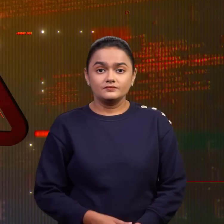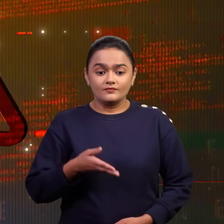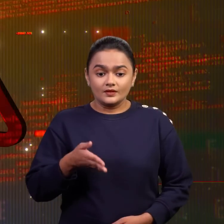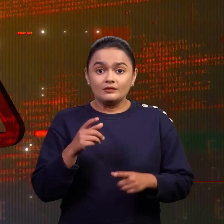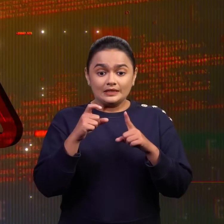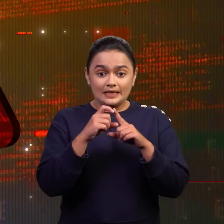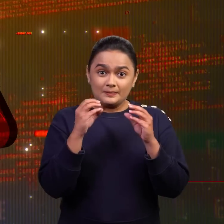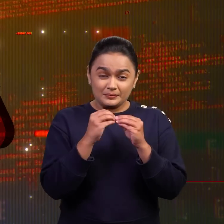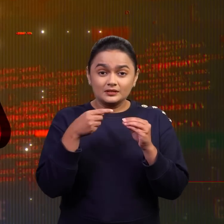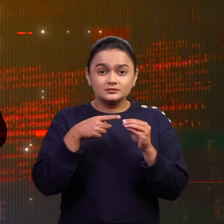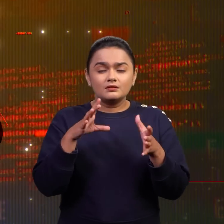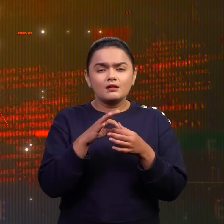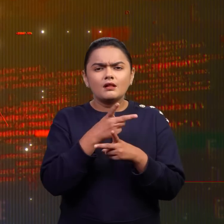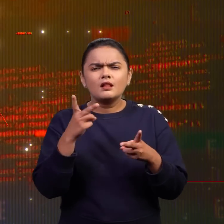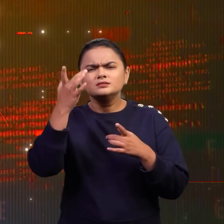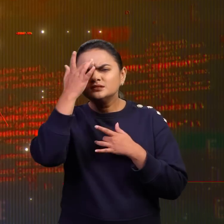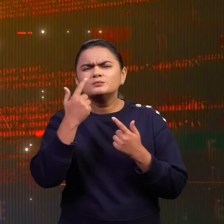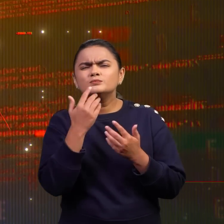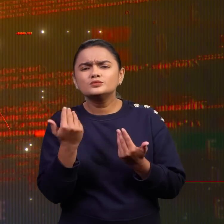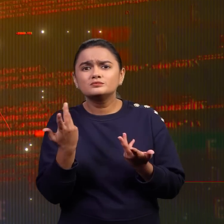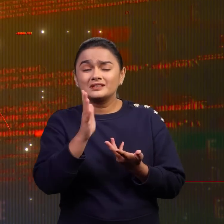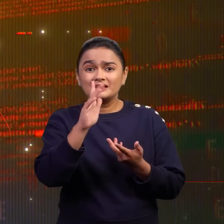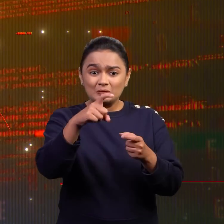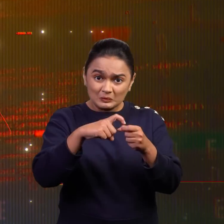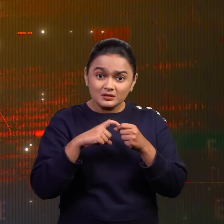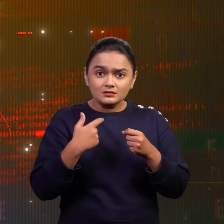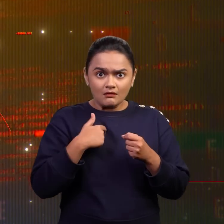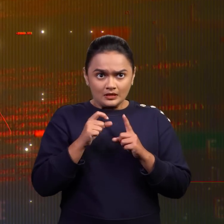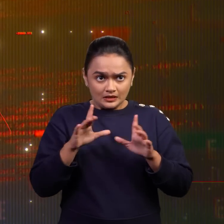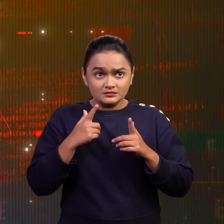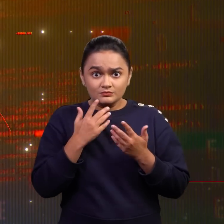What other diseases can diabetes lead to? Ask what will not happen!